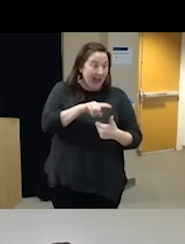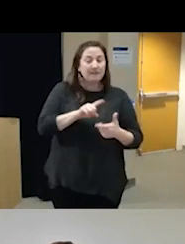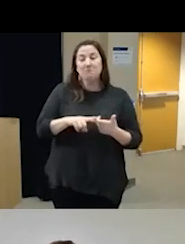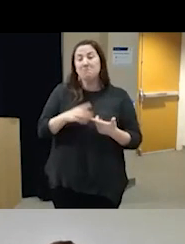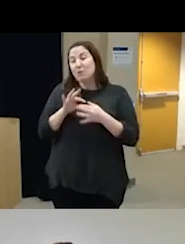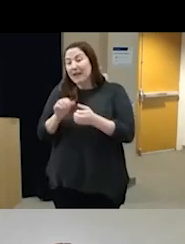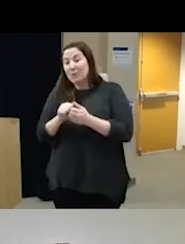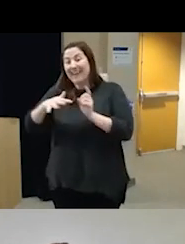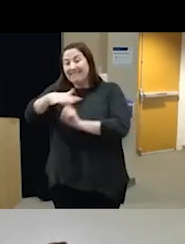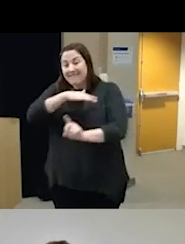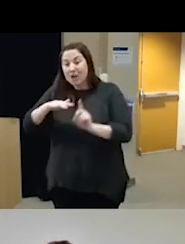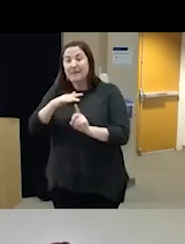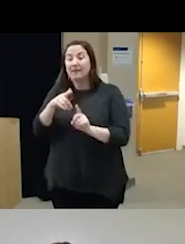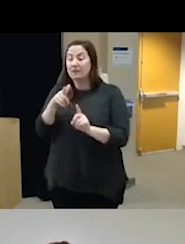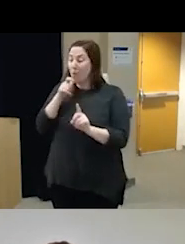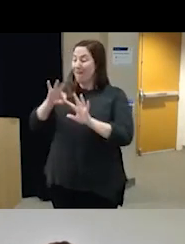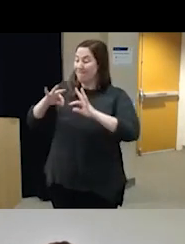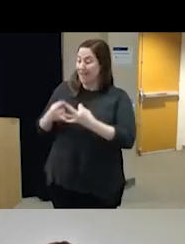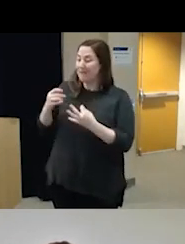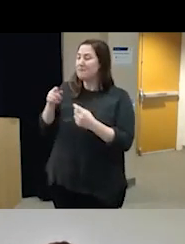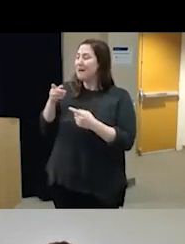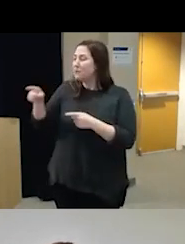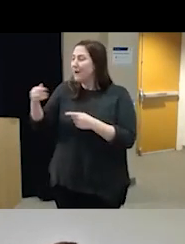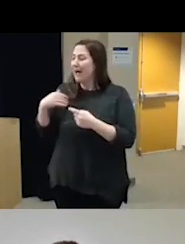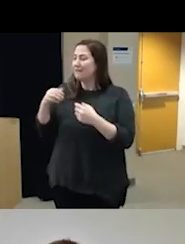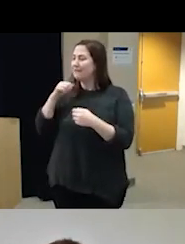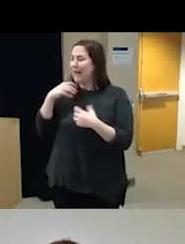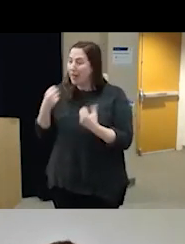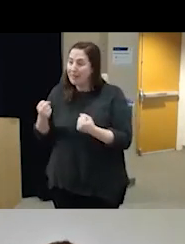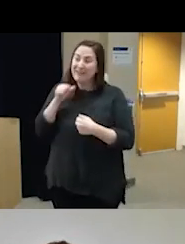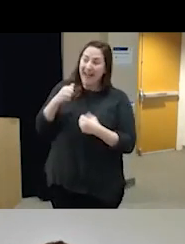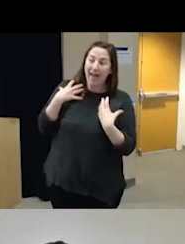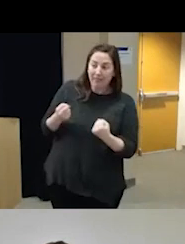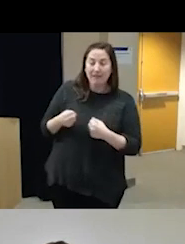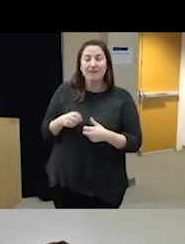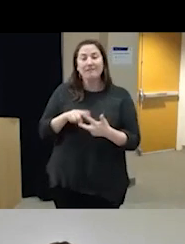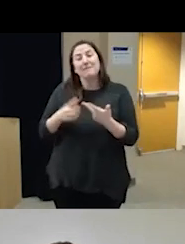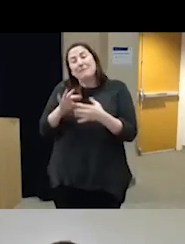also have full healthy lifestyle? Is it low socioeconomic class? Is it